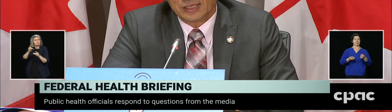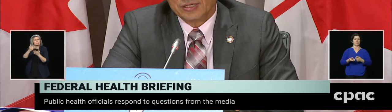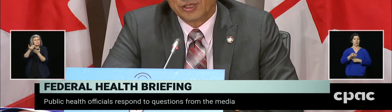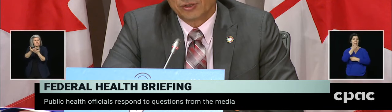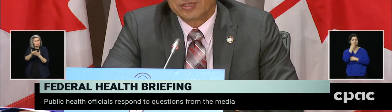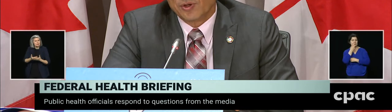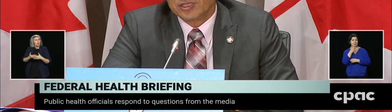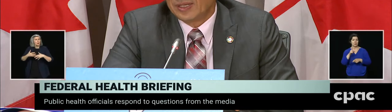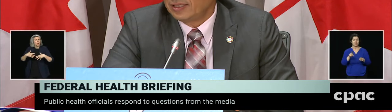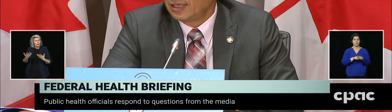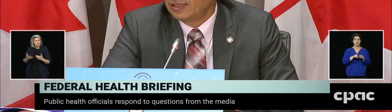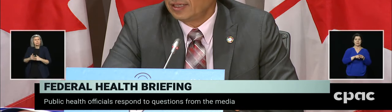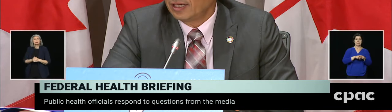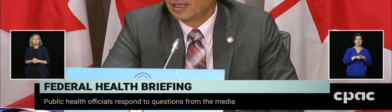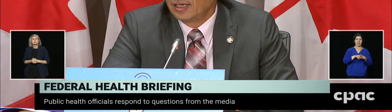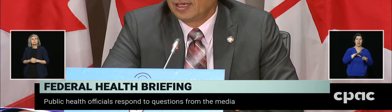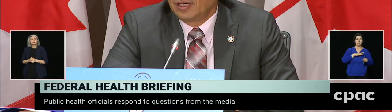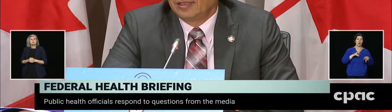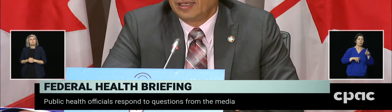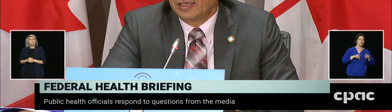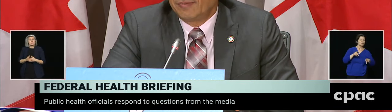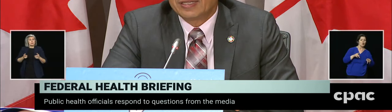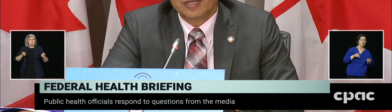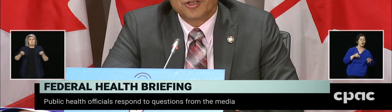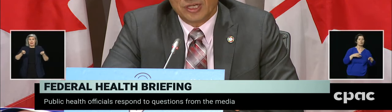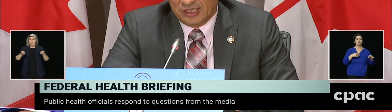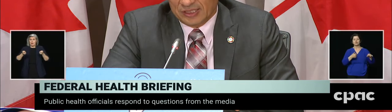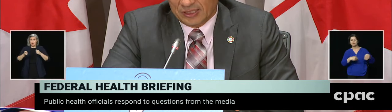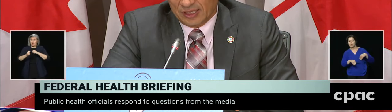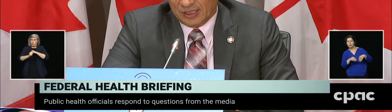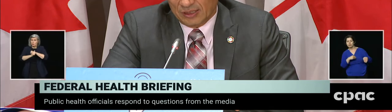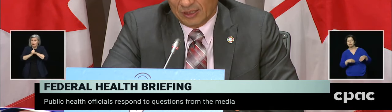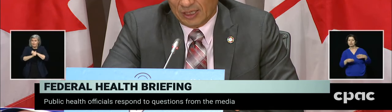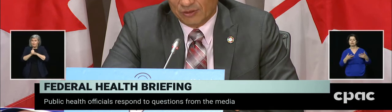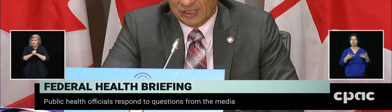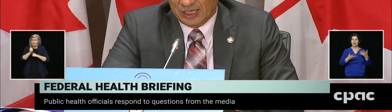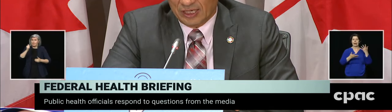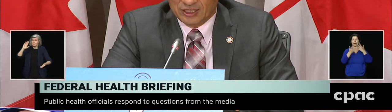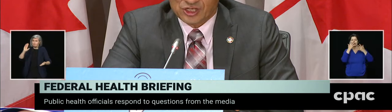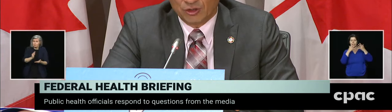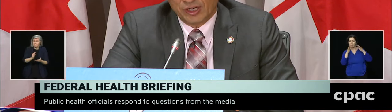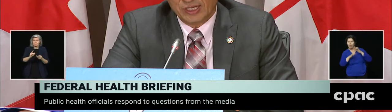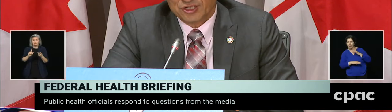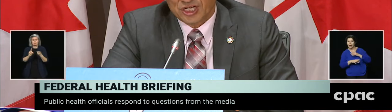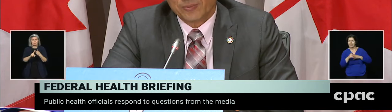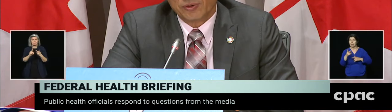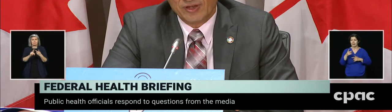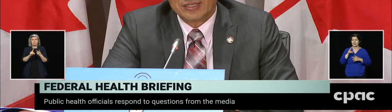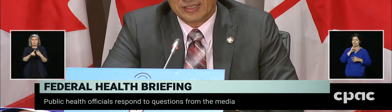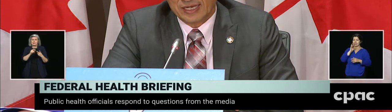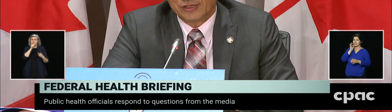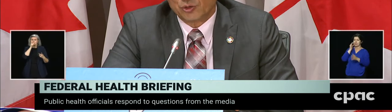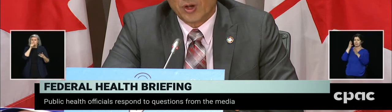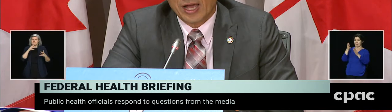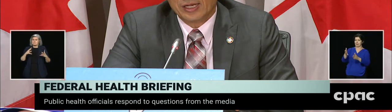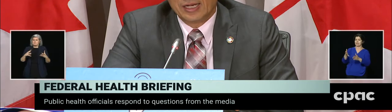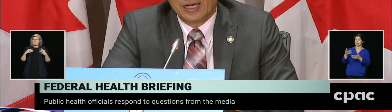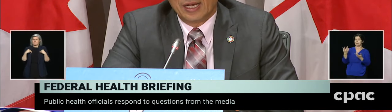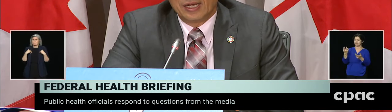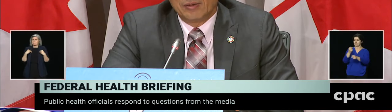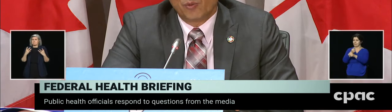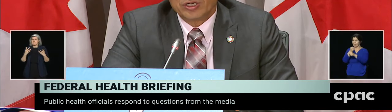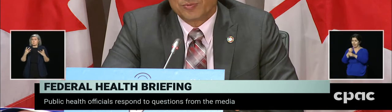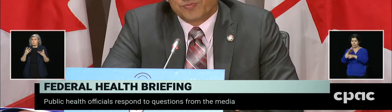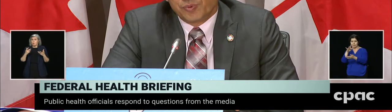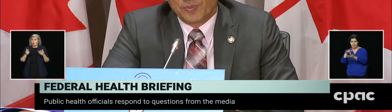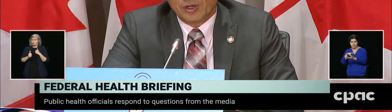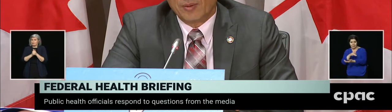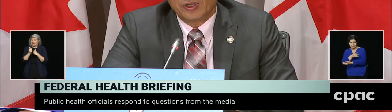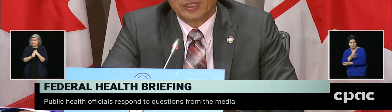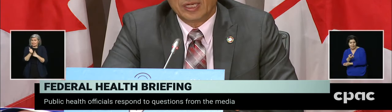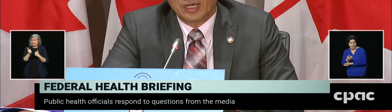OF COURSE RISK MANAGEMENT AND